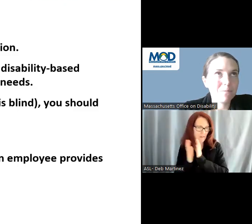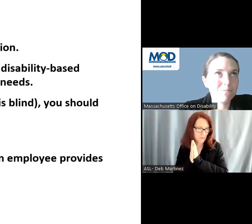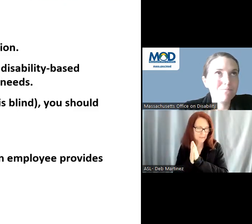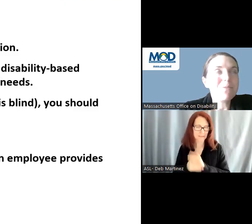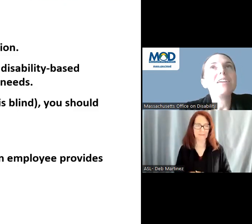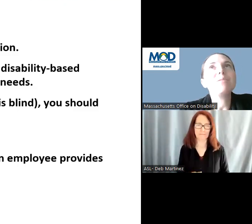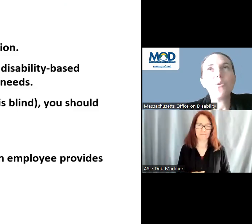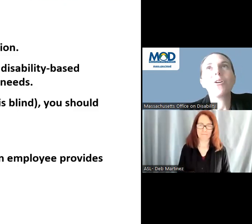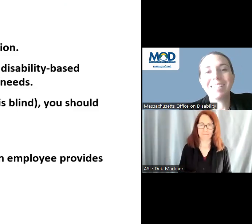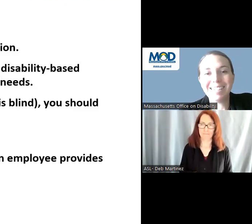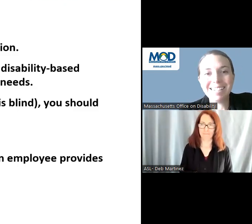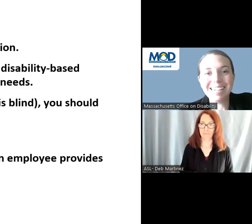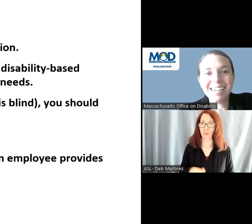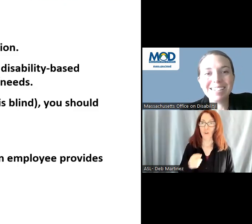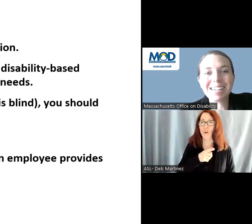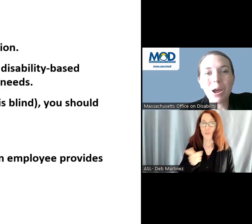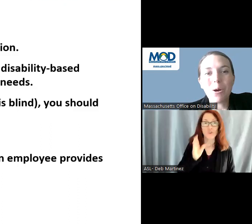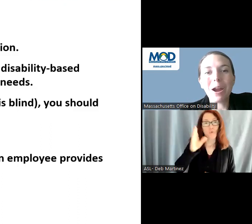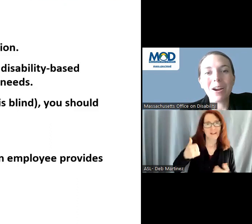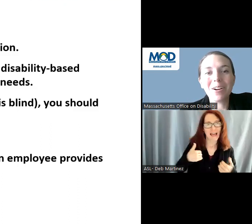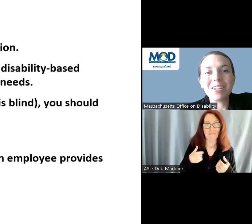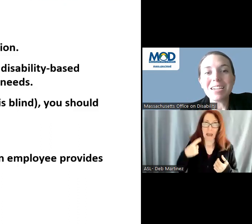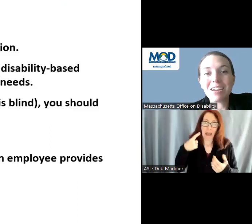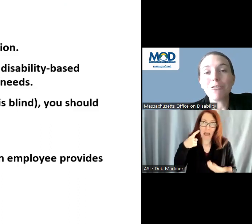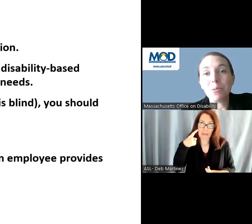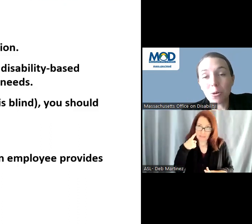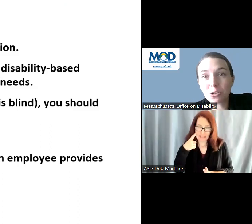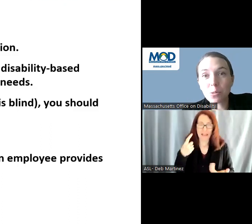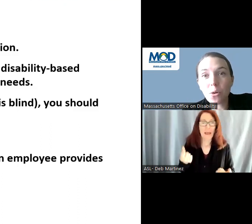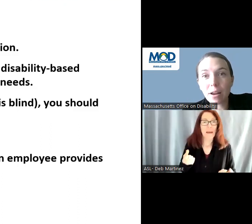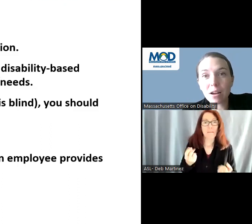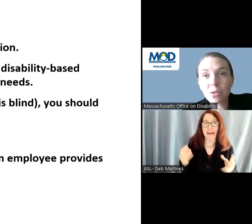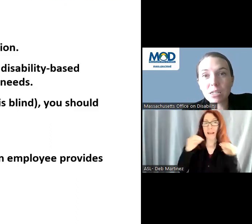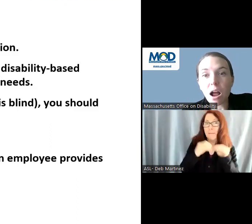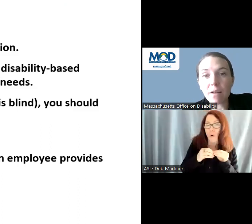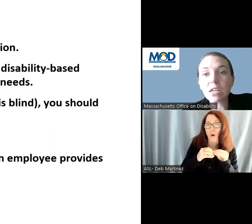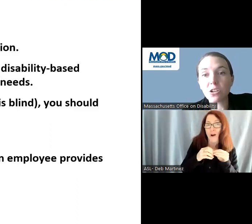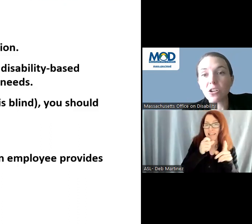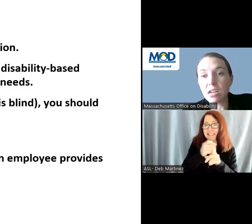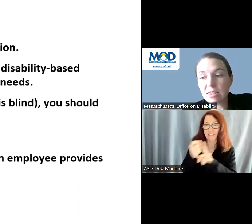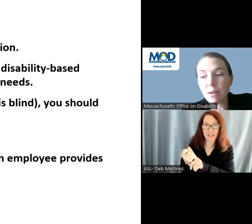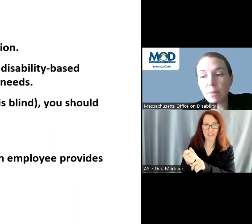instances where the need for an emotional support animal isn't obvious and you're going to need that